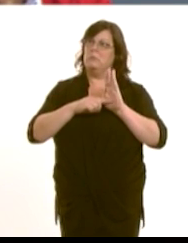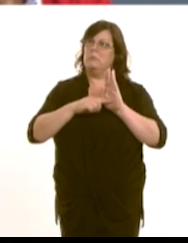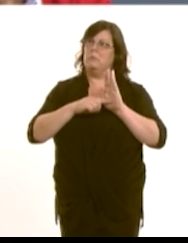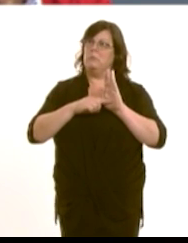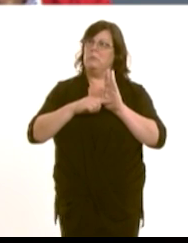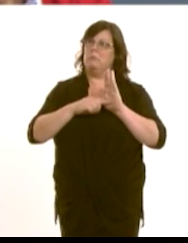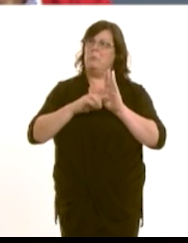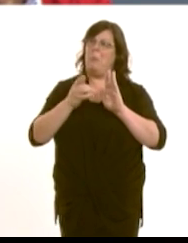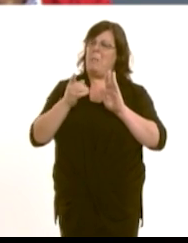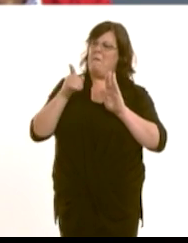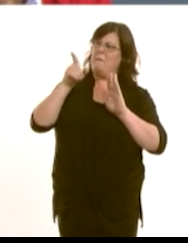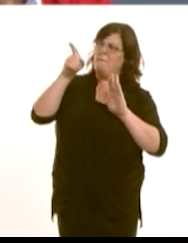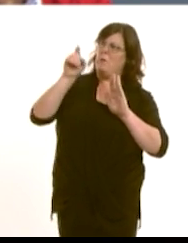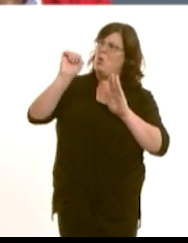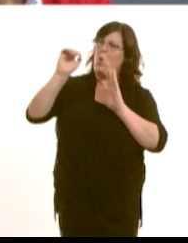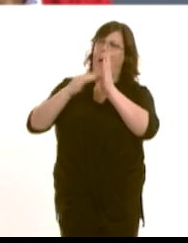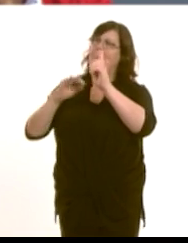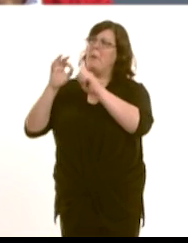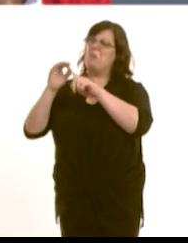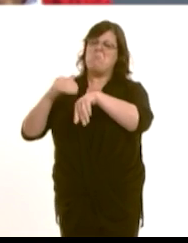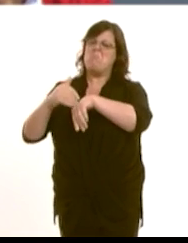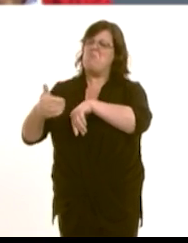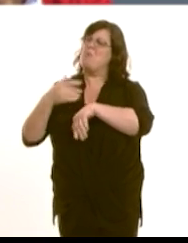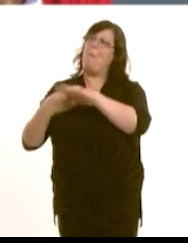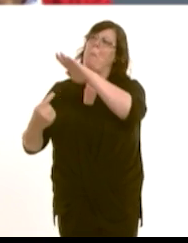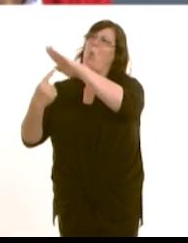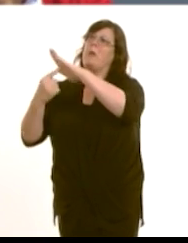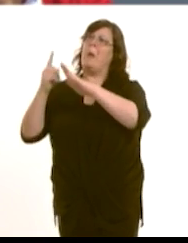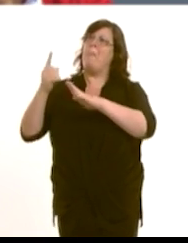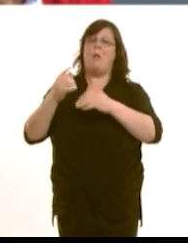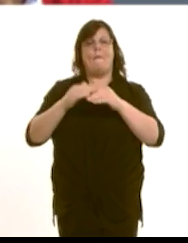for your MPs, but the future of the steel industry is critical.